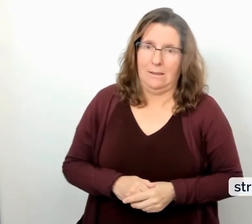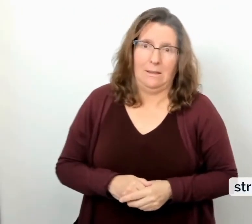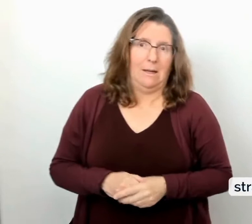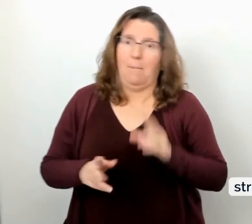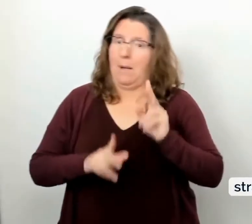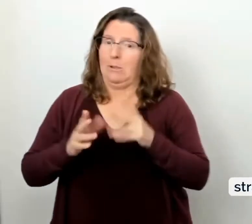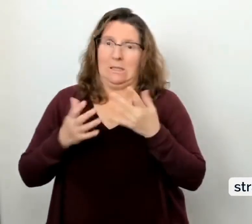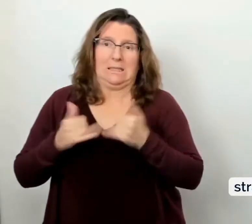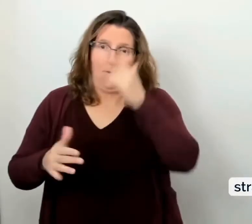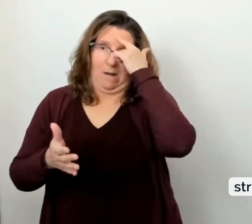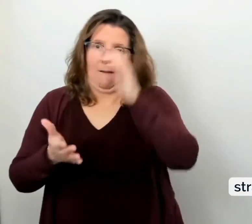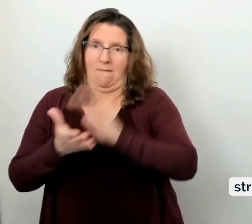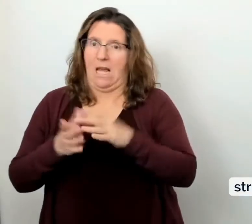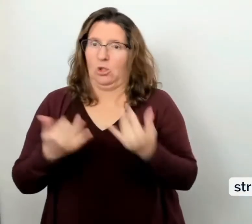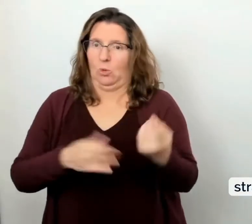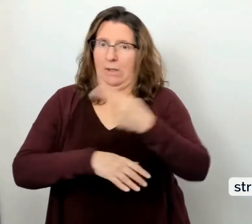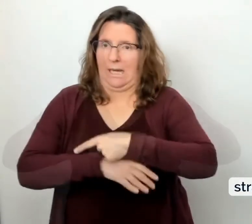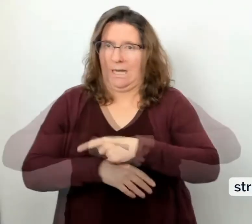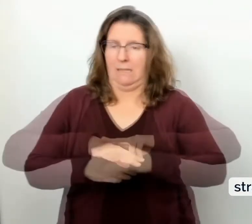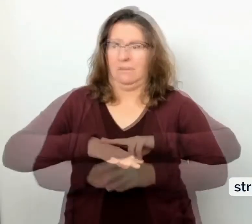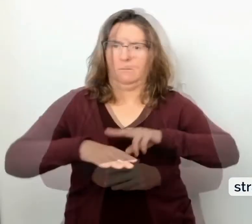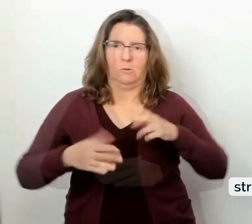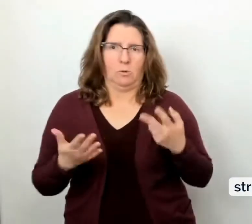Frustratingly, people still believe that today!